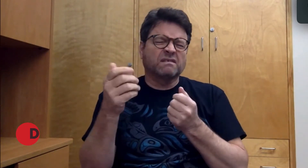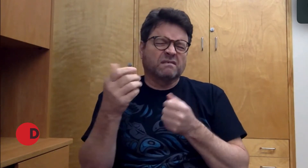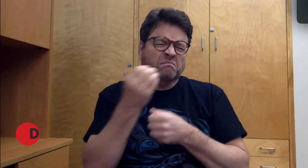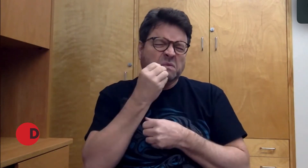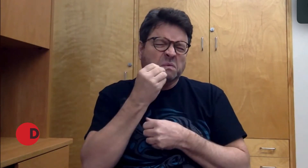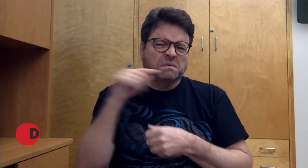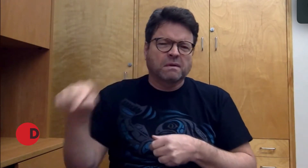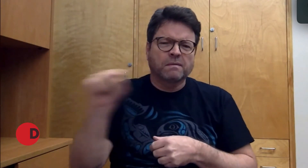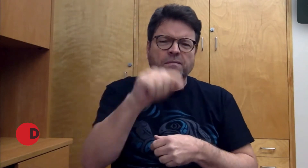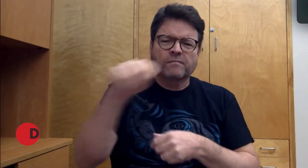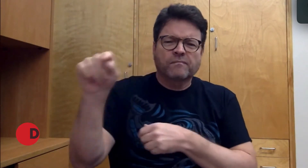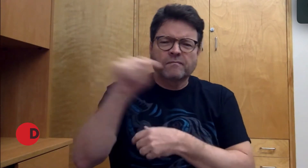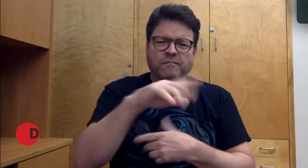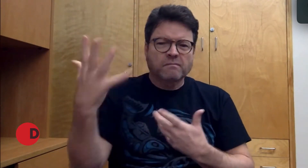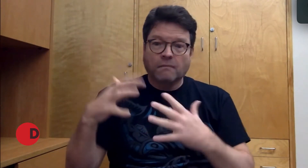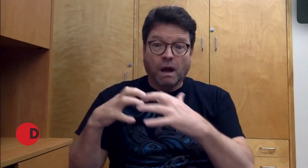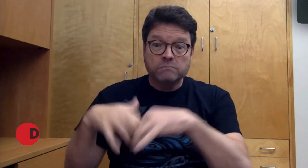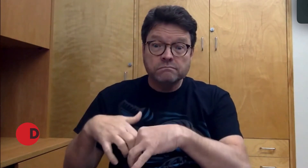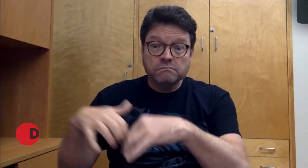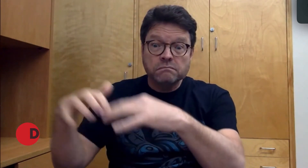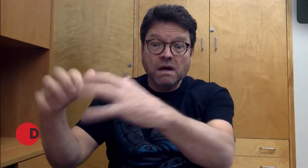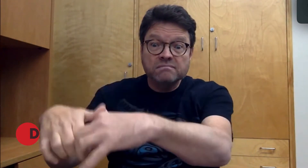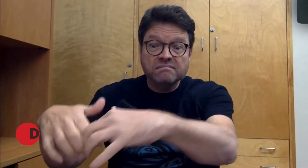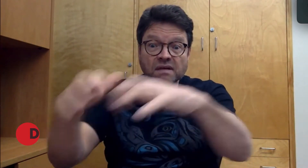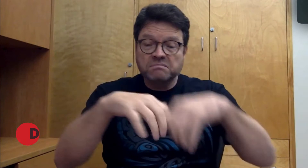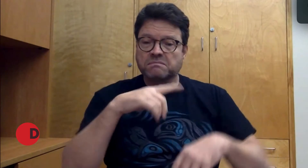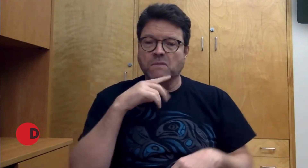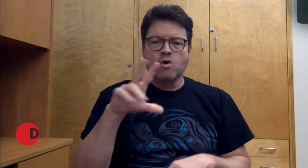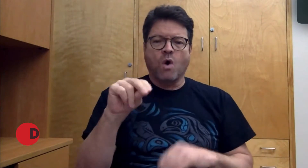but all of their internet was shut down.